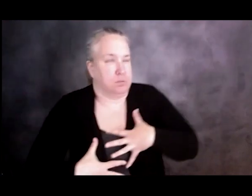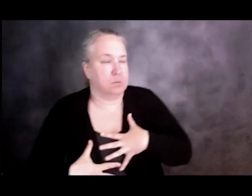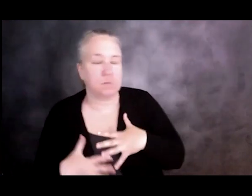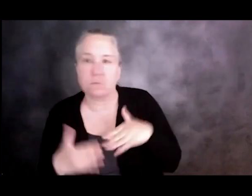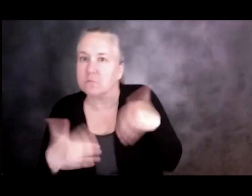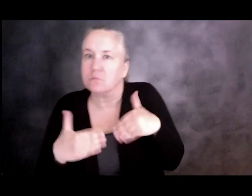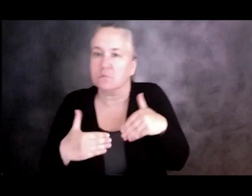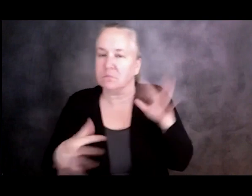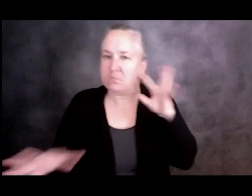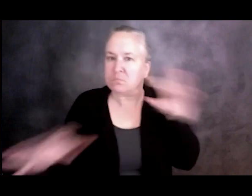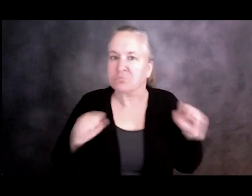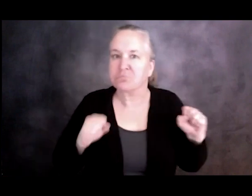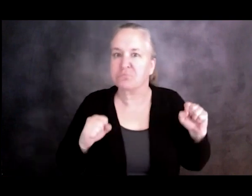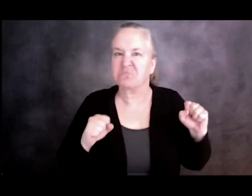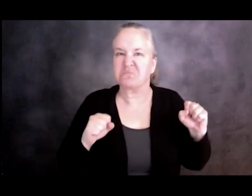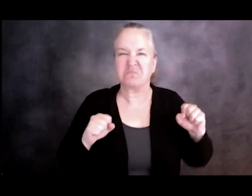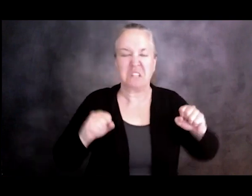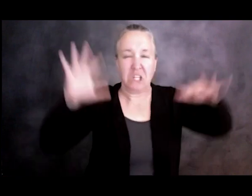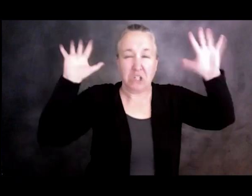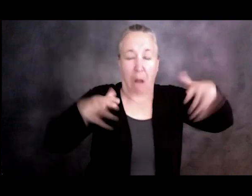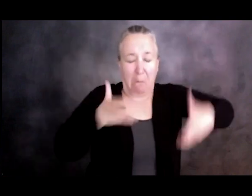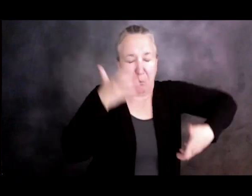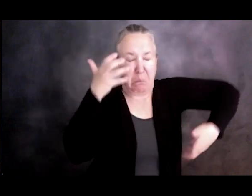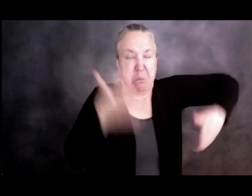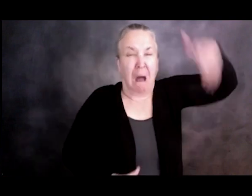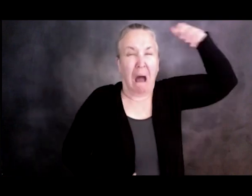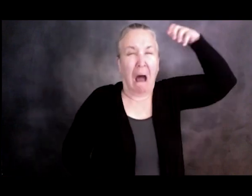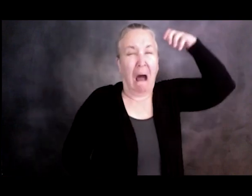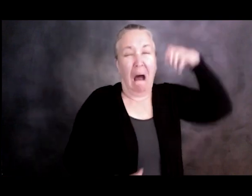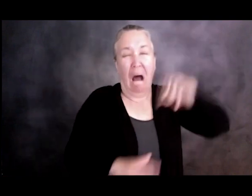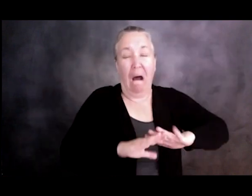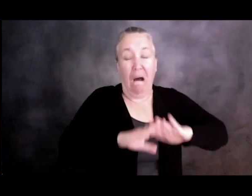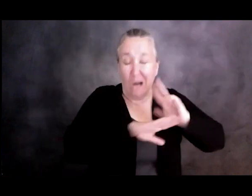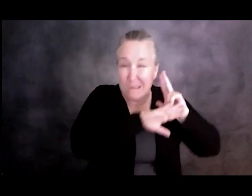A torrent of rain exploded on us. And as the waves propelled our vessel ever higher,